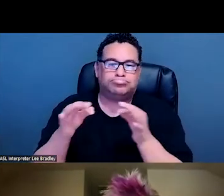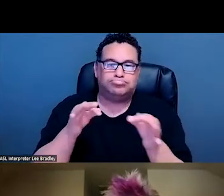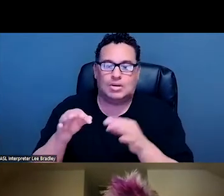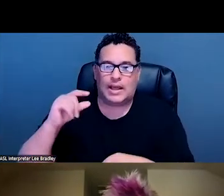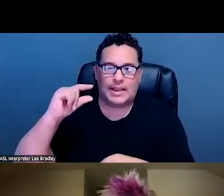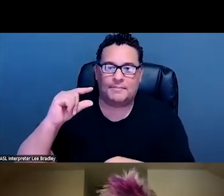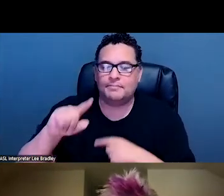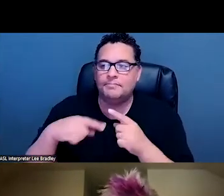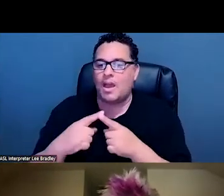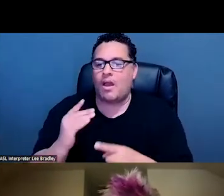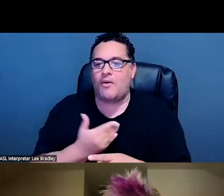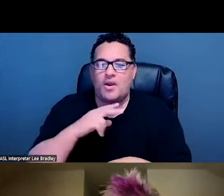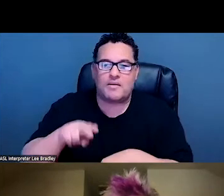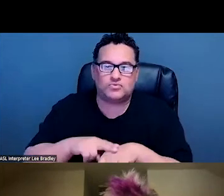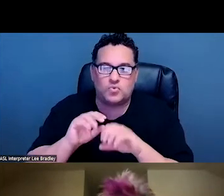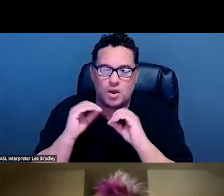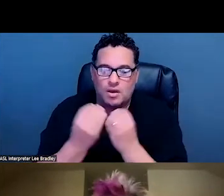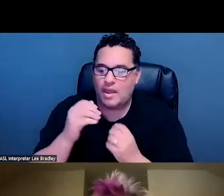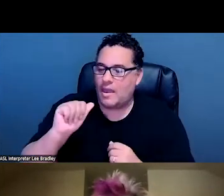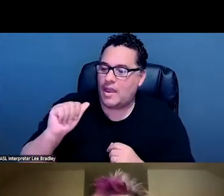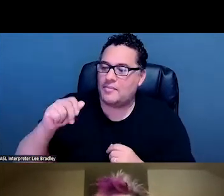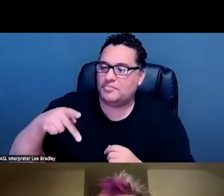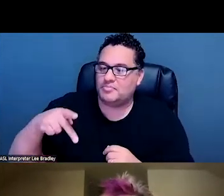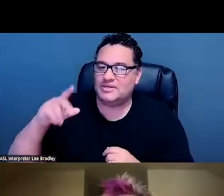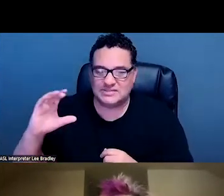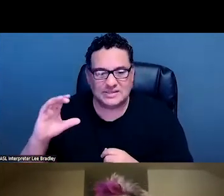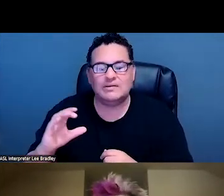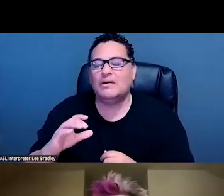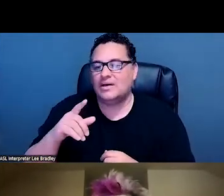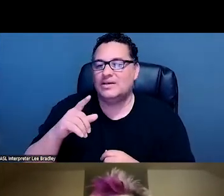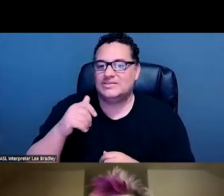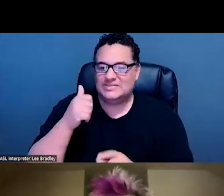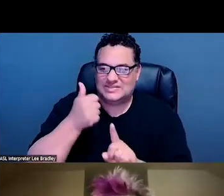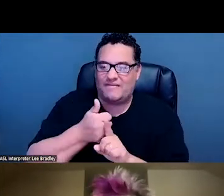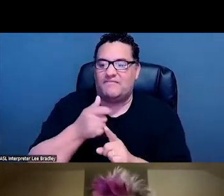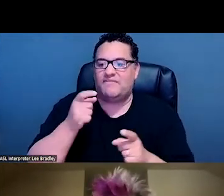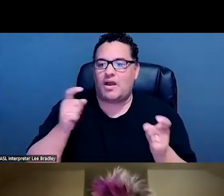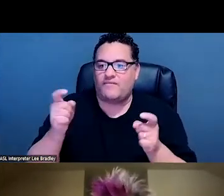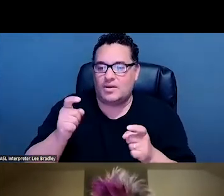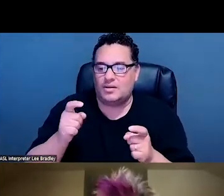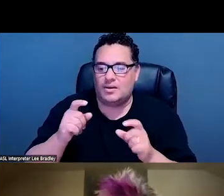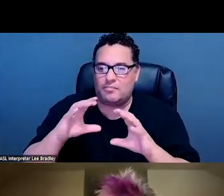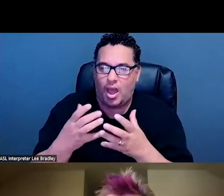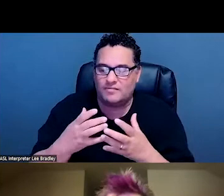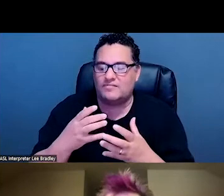ORGANIZATION. THE AAPCC, A SELF GOVERNING BODY OF POISON CENTERS. ESTABLISHED IN 1958.